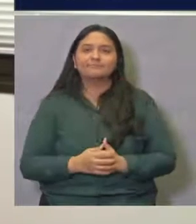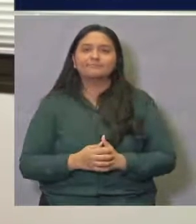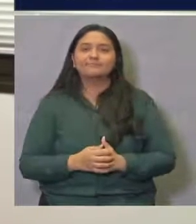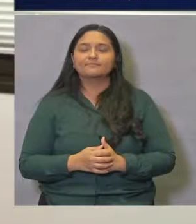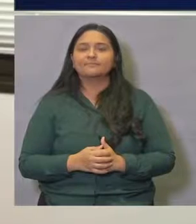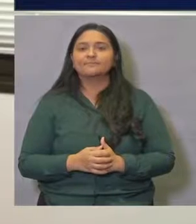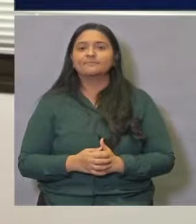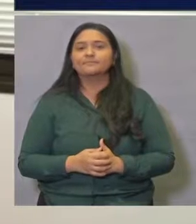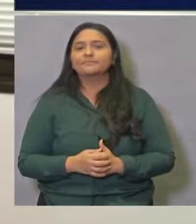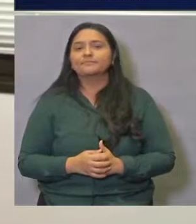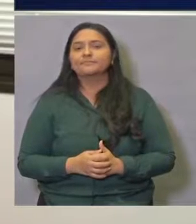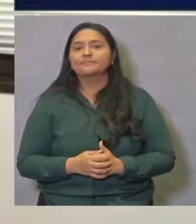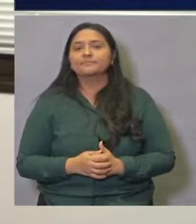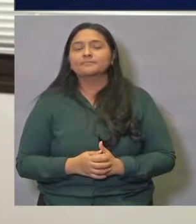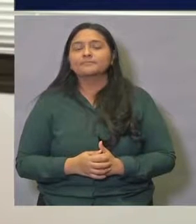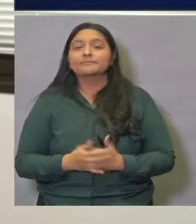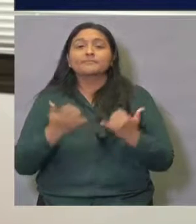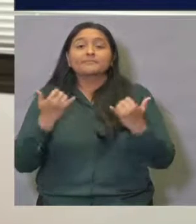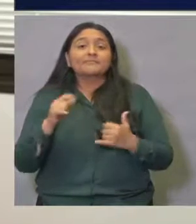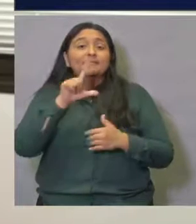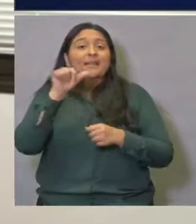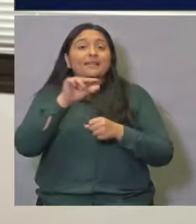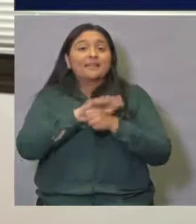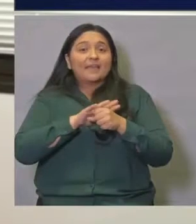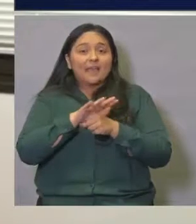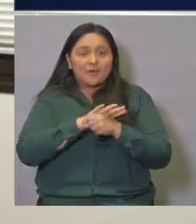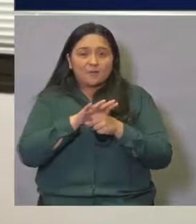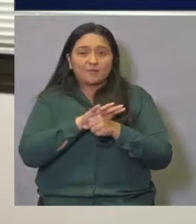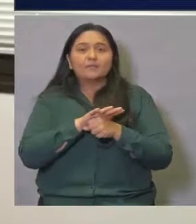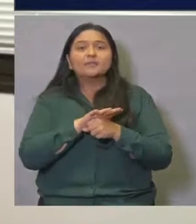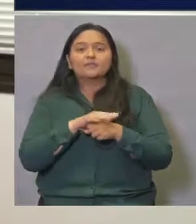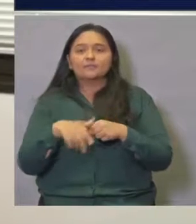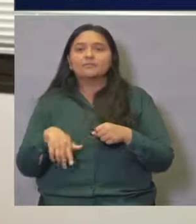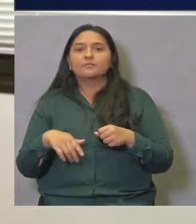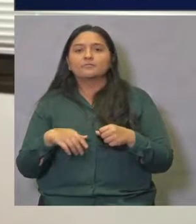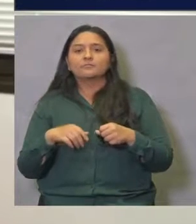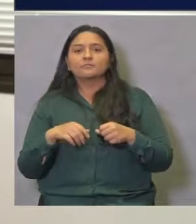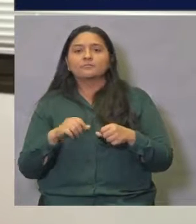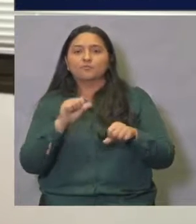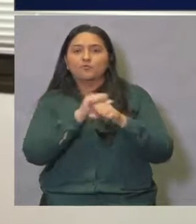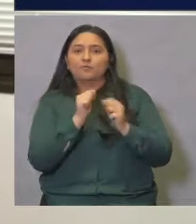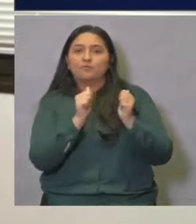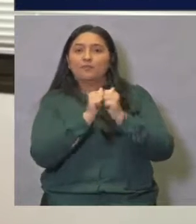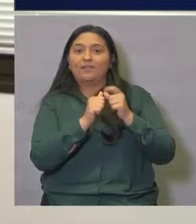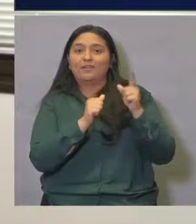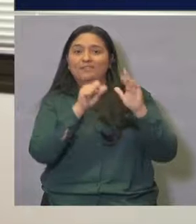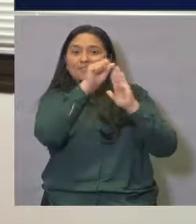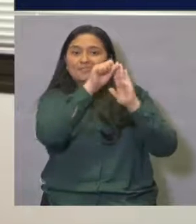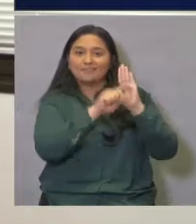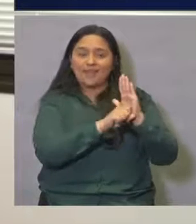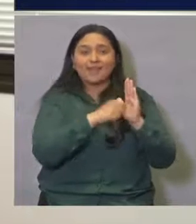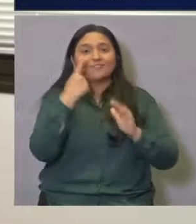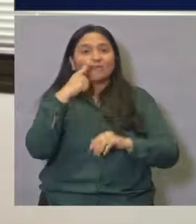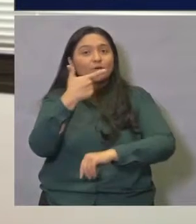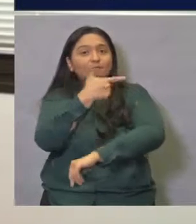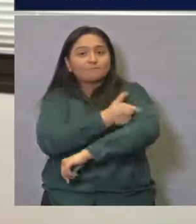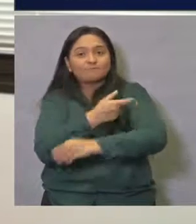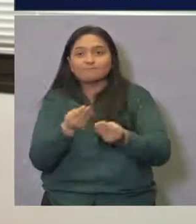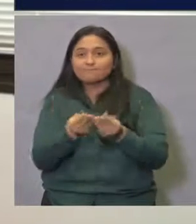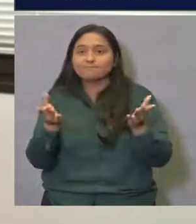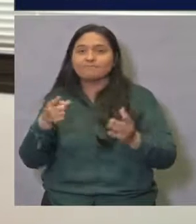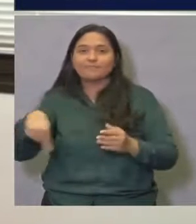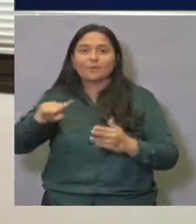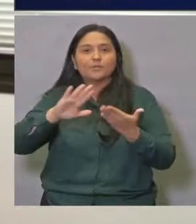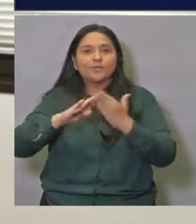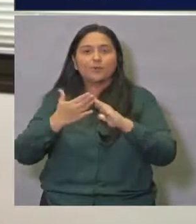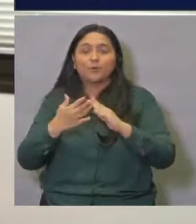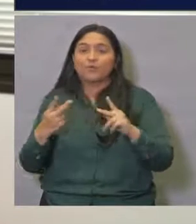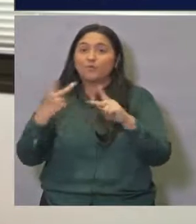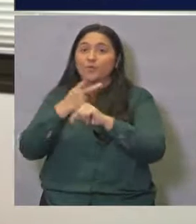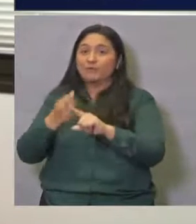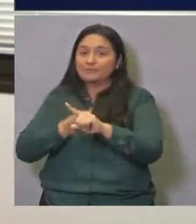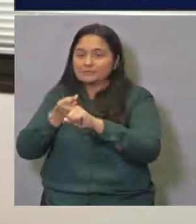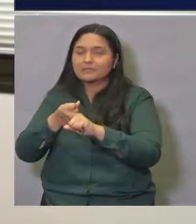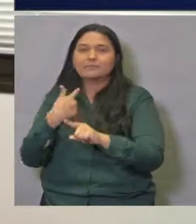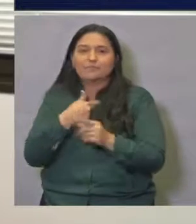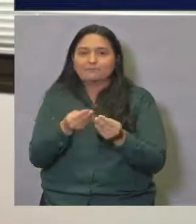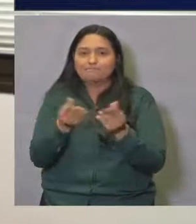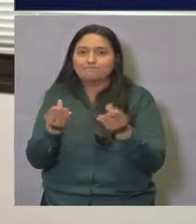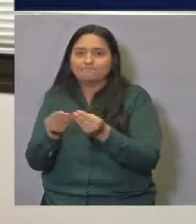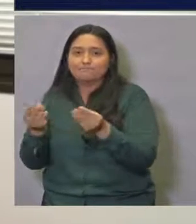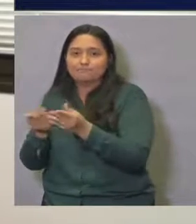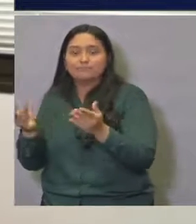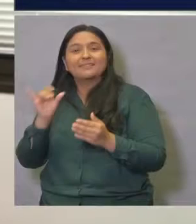GRACIAS A ESTOS SOCIOS ESTÁN